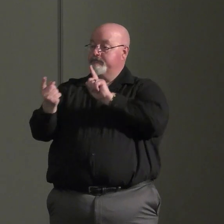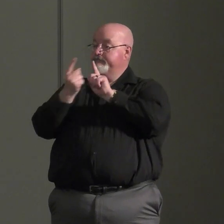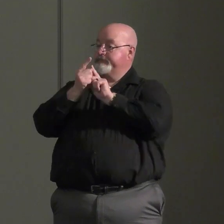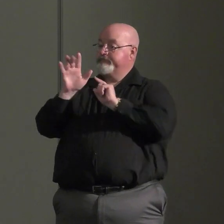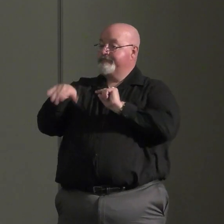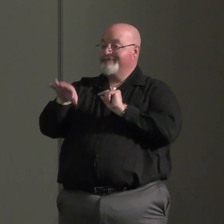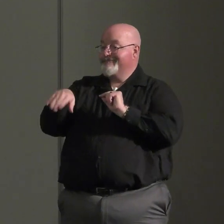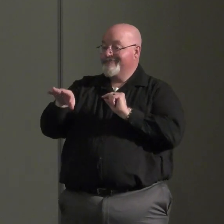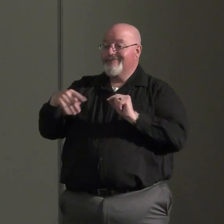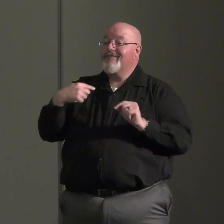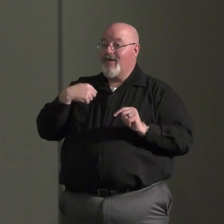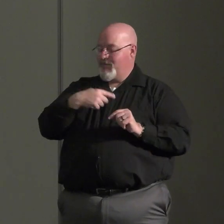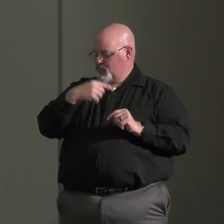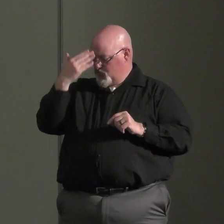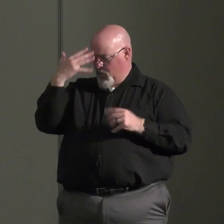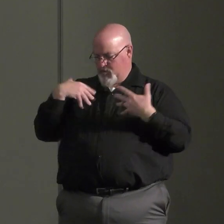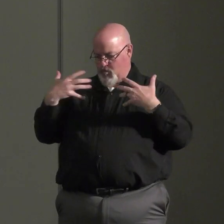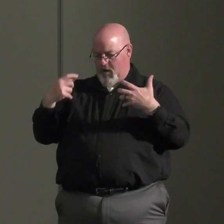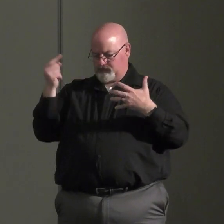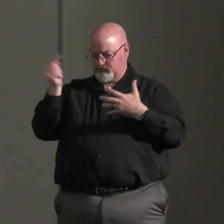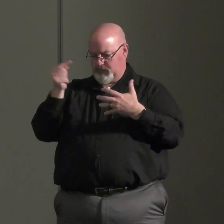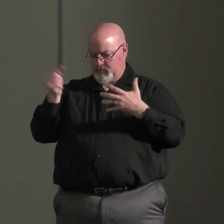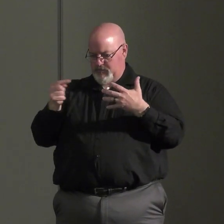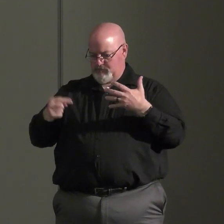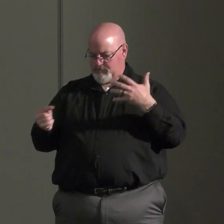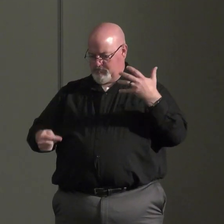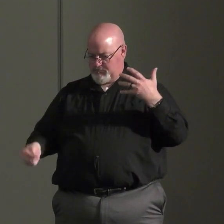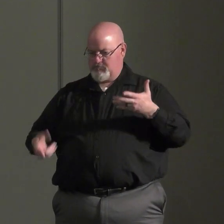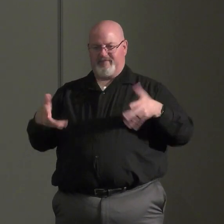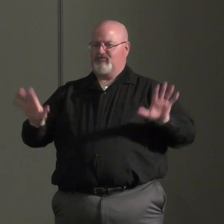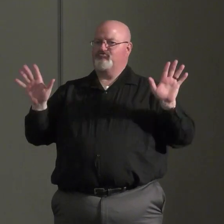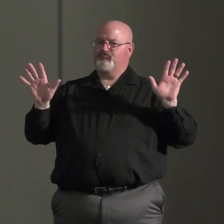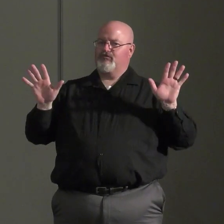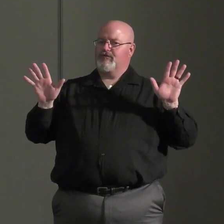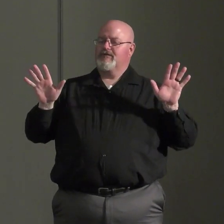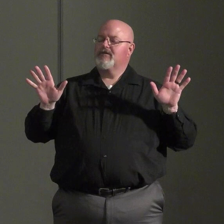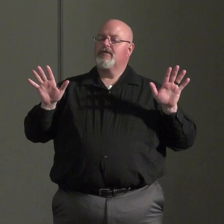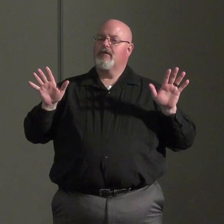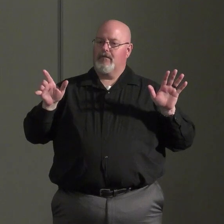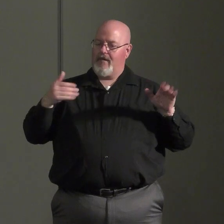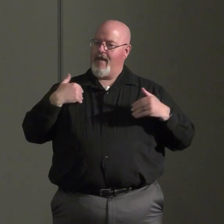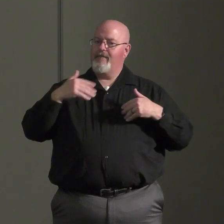say, we know exactly what we want to test. Let's do this and this. And they have all the questions